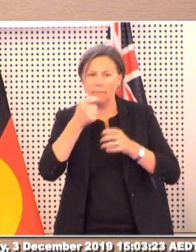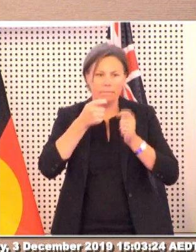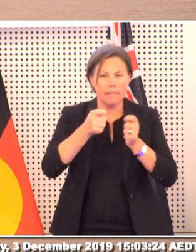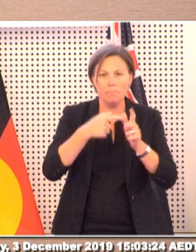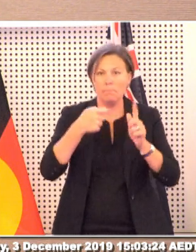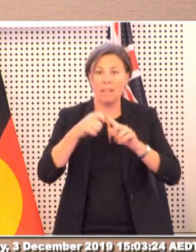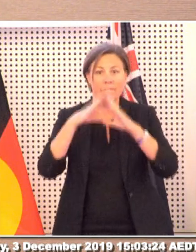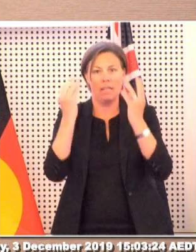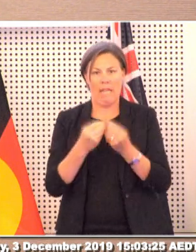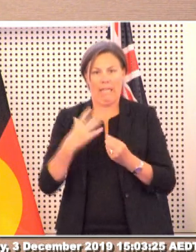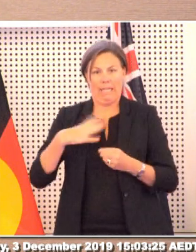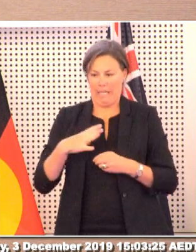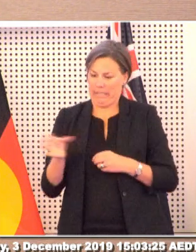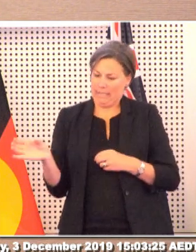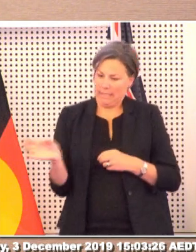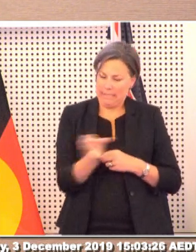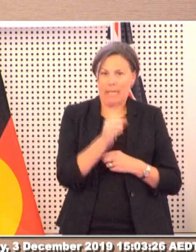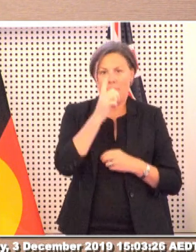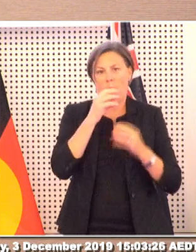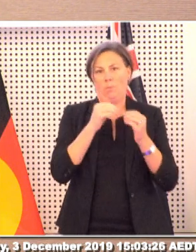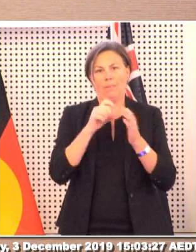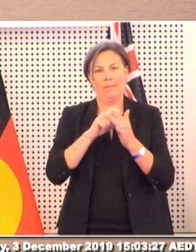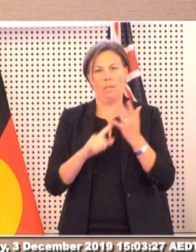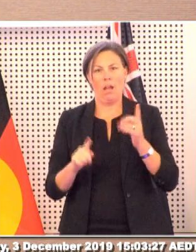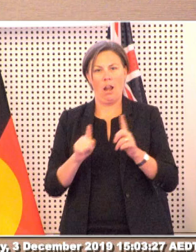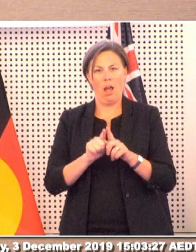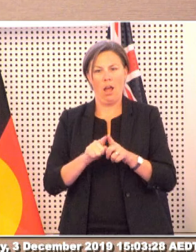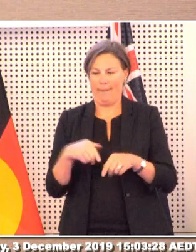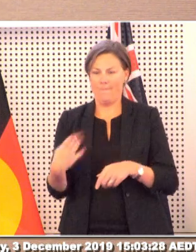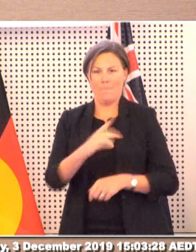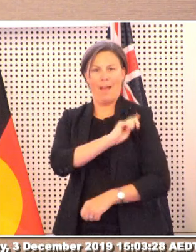And so what it requires is an empowerment model of people with a disability.